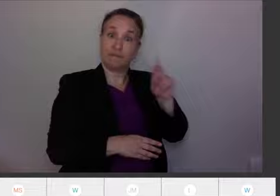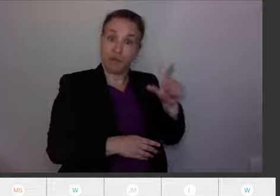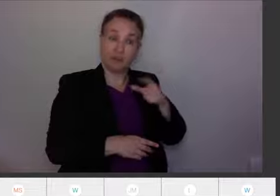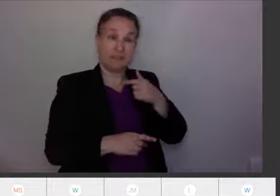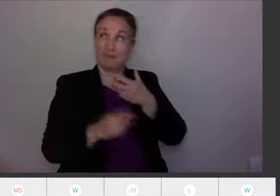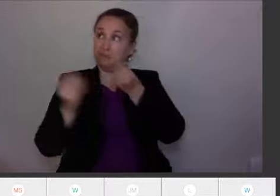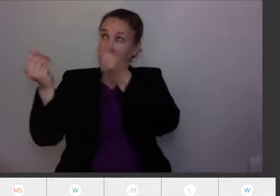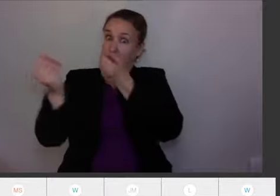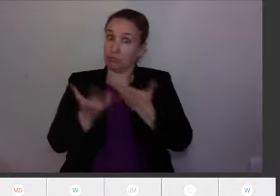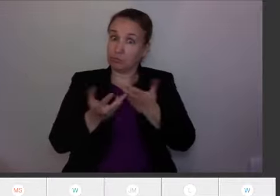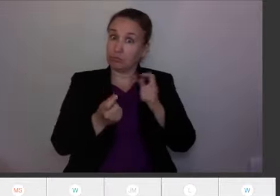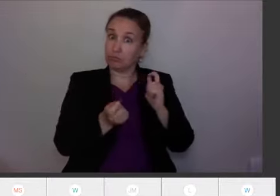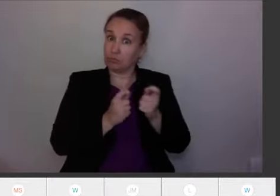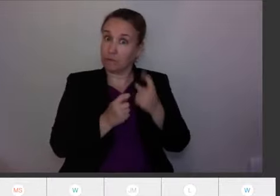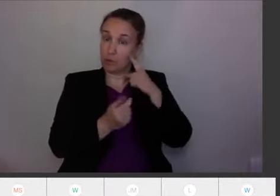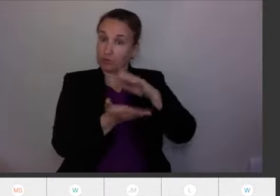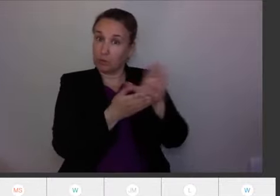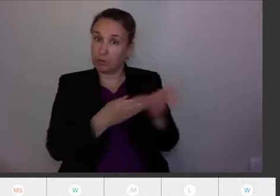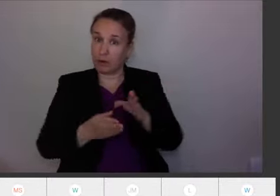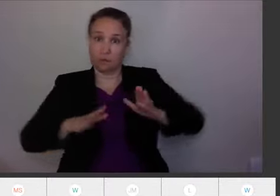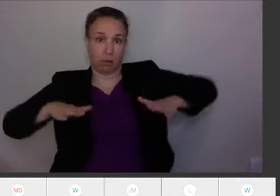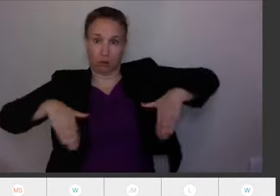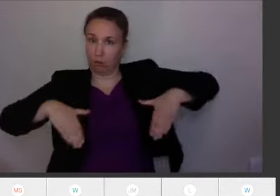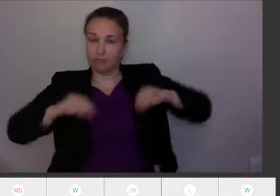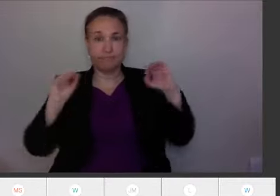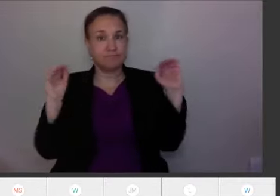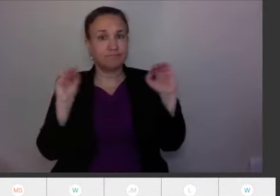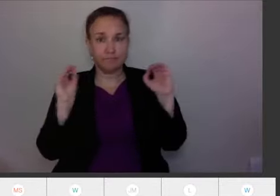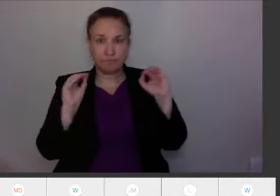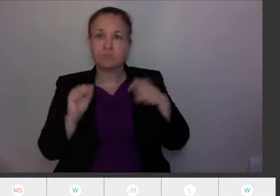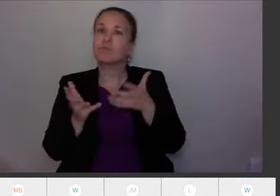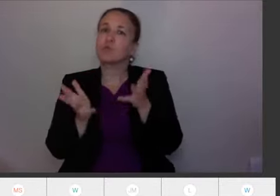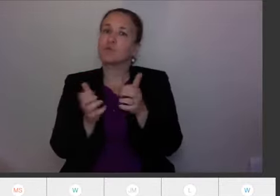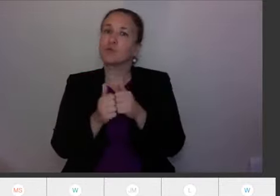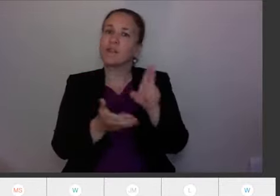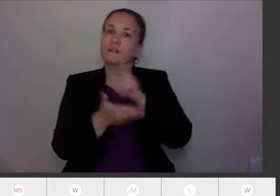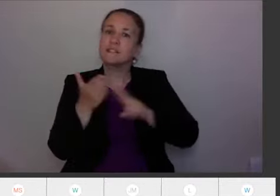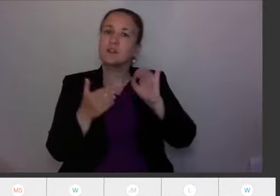changes to school plans i did speak with the secretary of health this morning